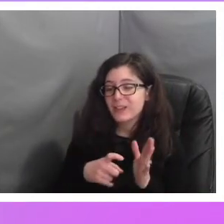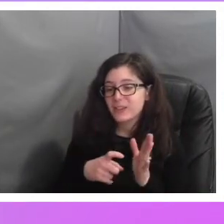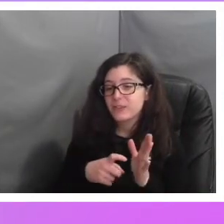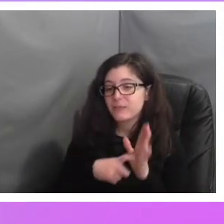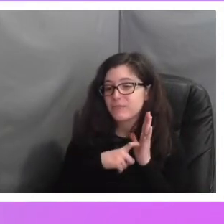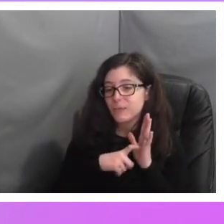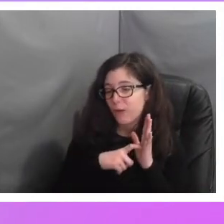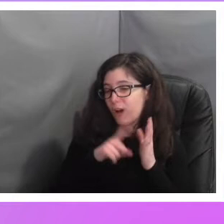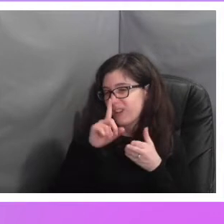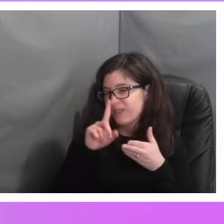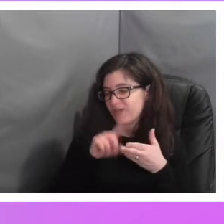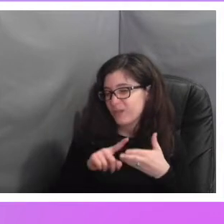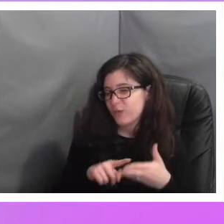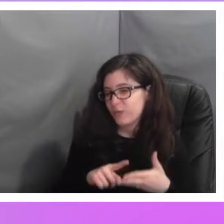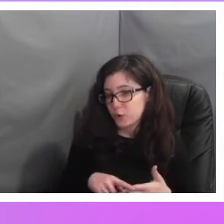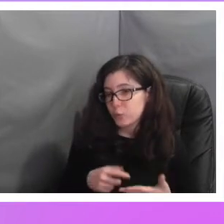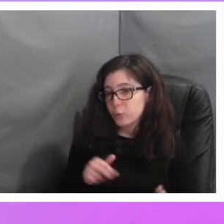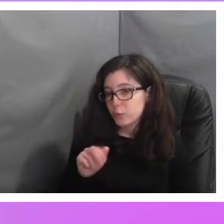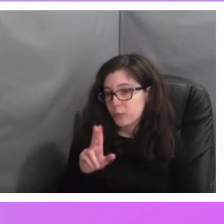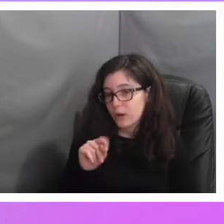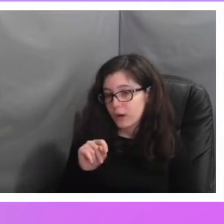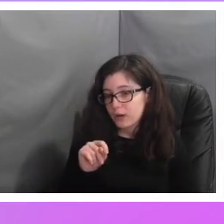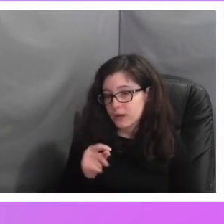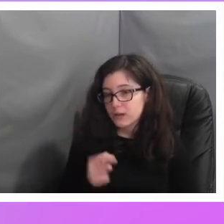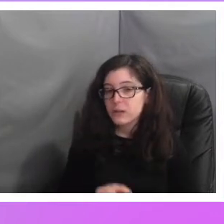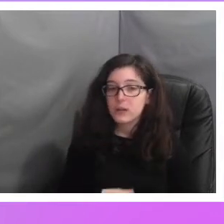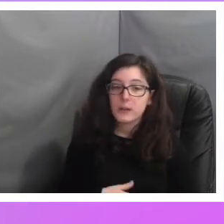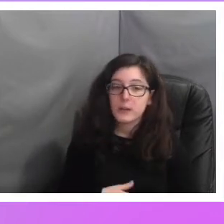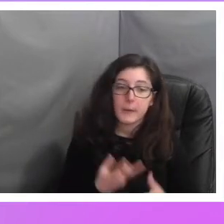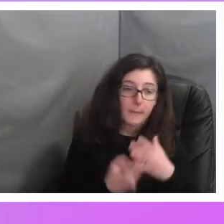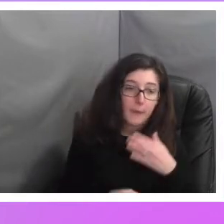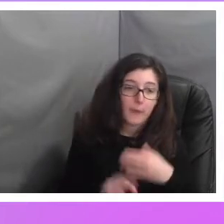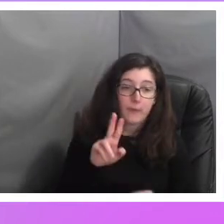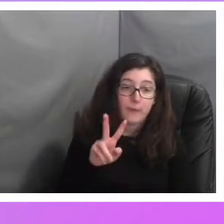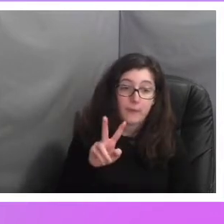including both vendor automated and user audits.